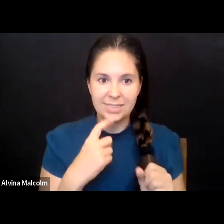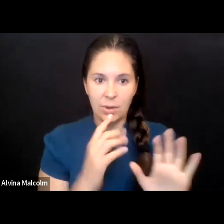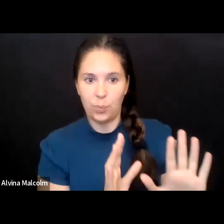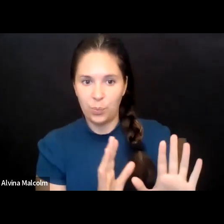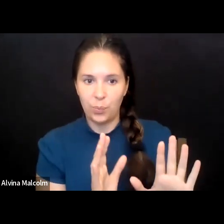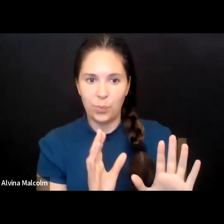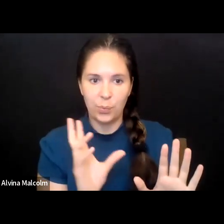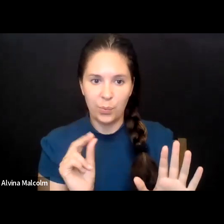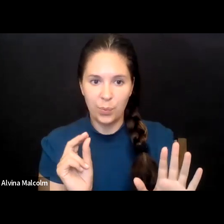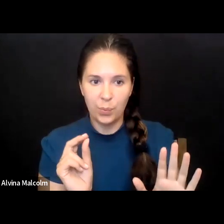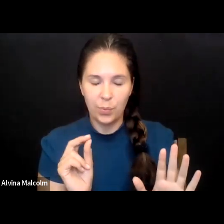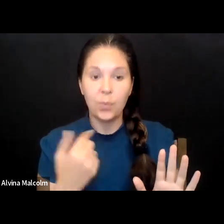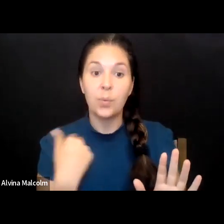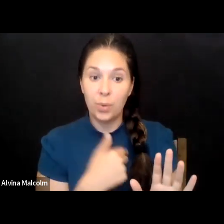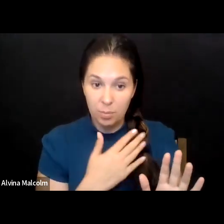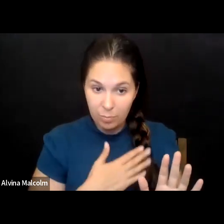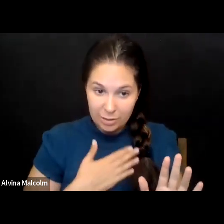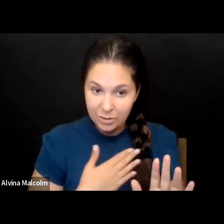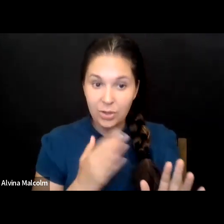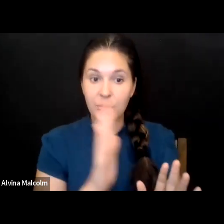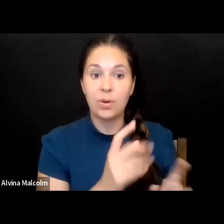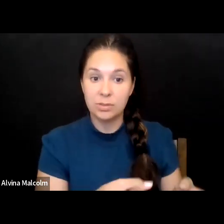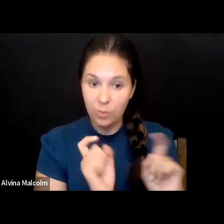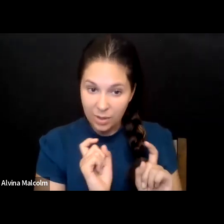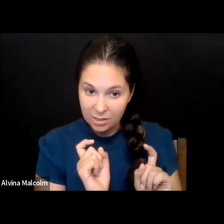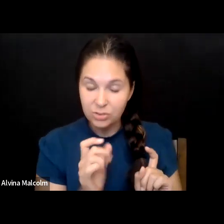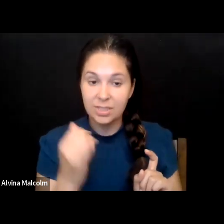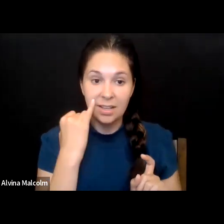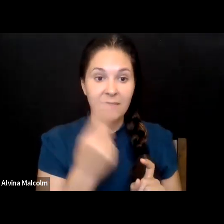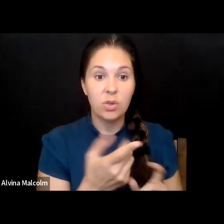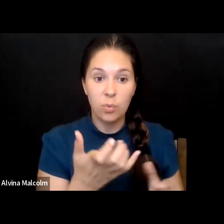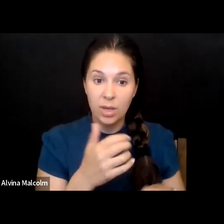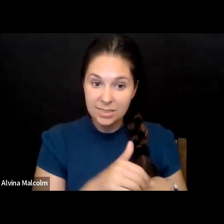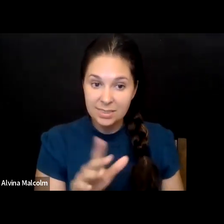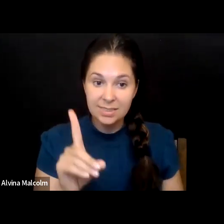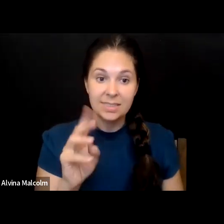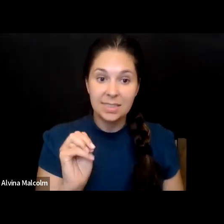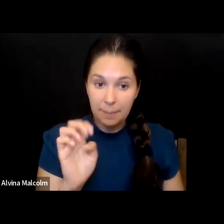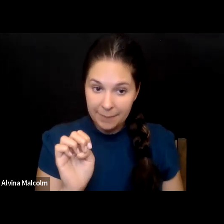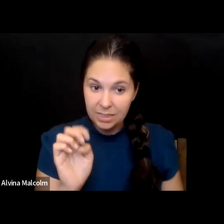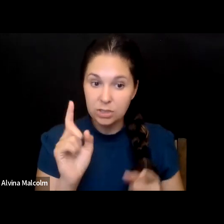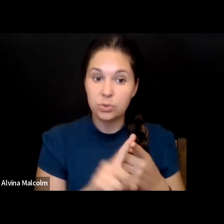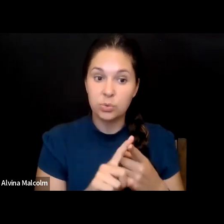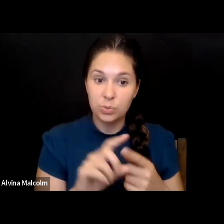So you have to be able to manage the gate, so to speak, so that you're able